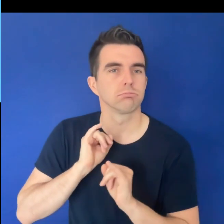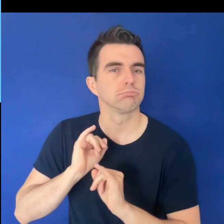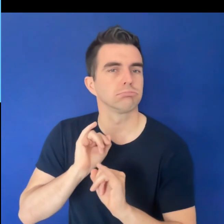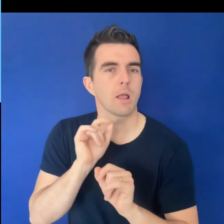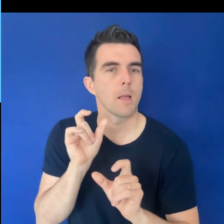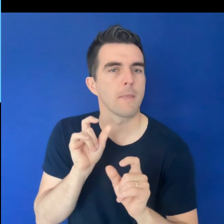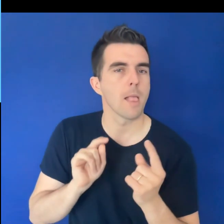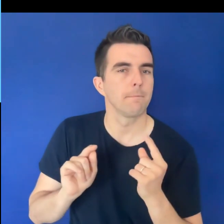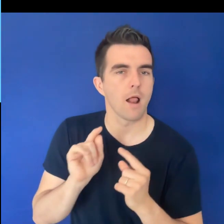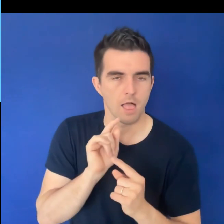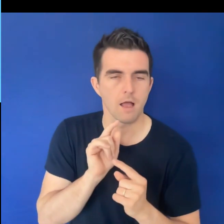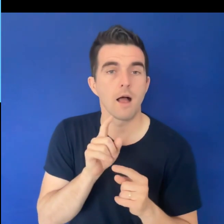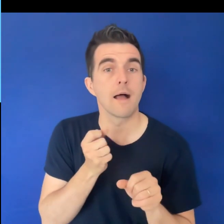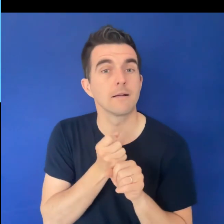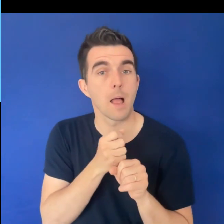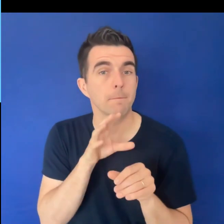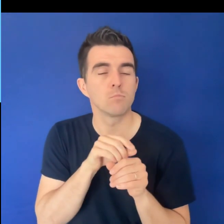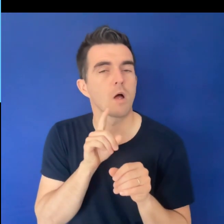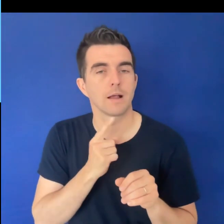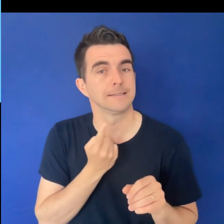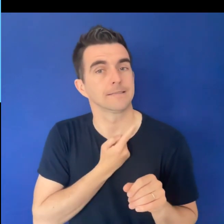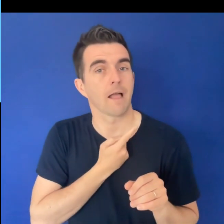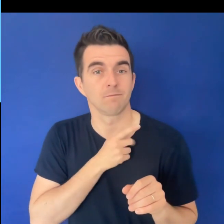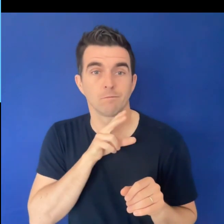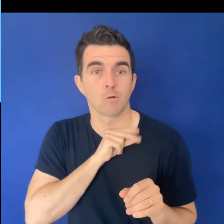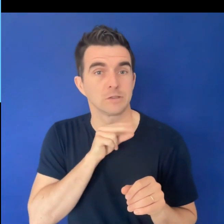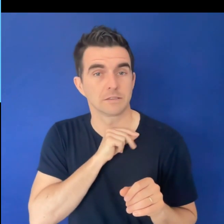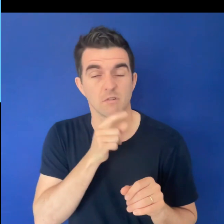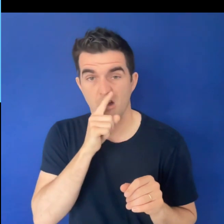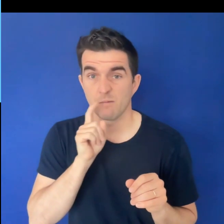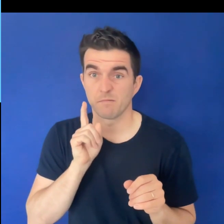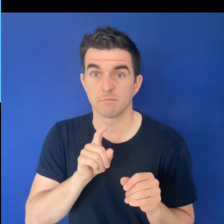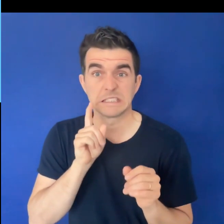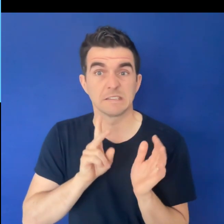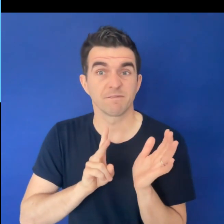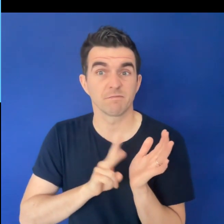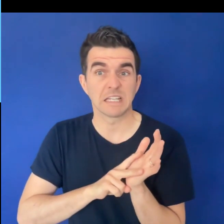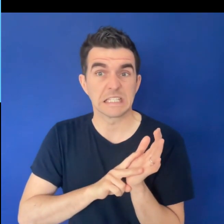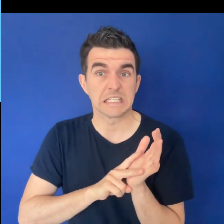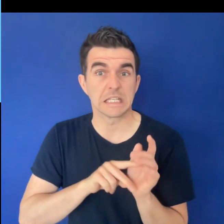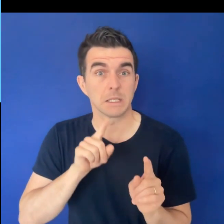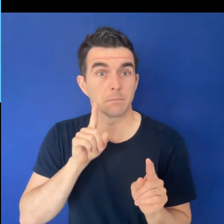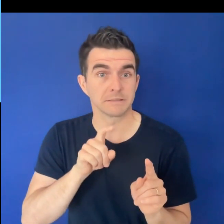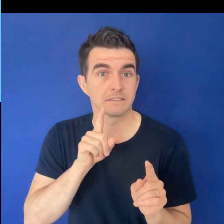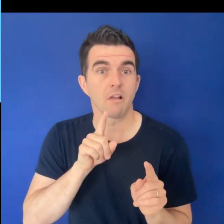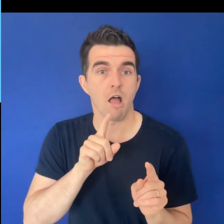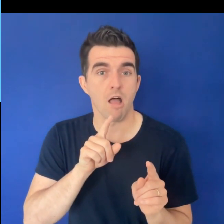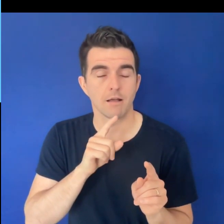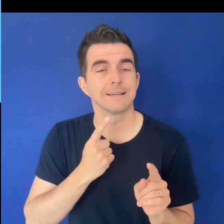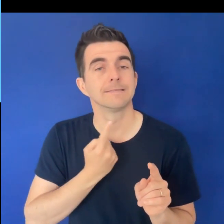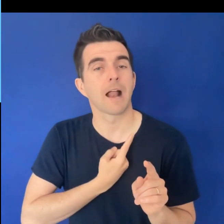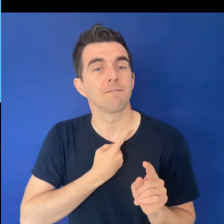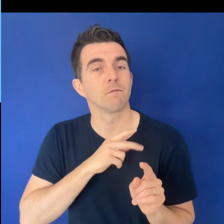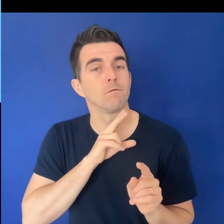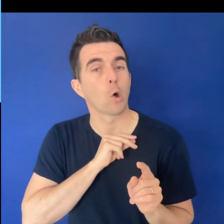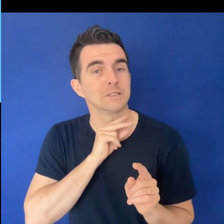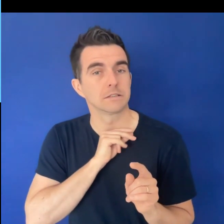All of our games feature a self-voicing mode. Just tap the V key at any time to activate. “Self voicing enabled”